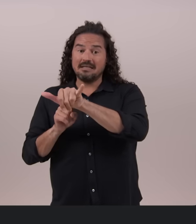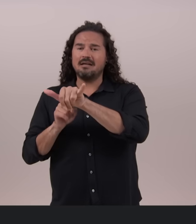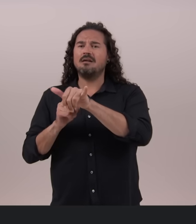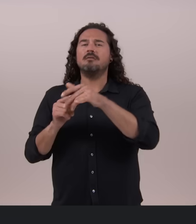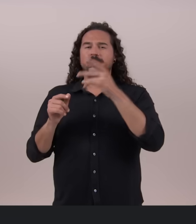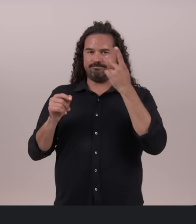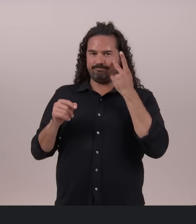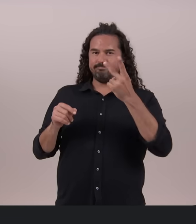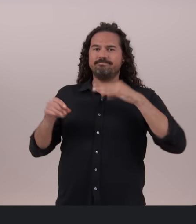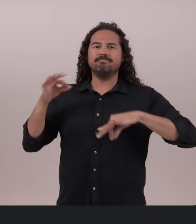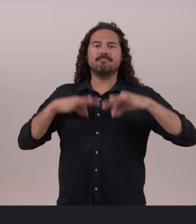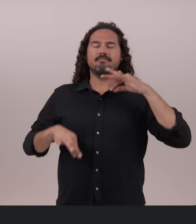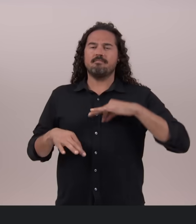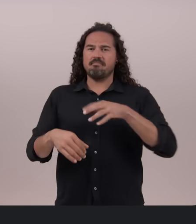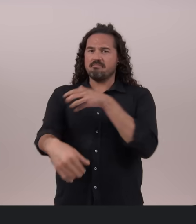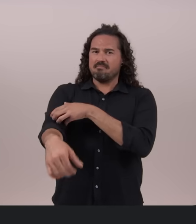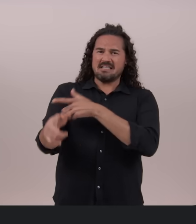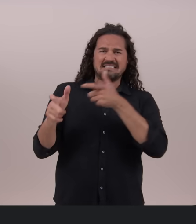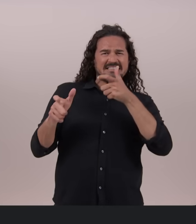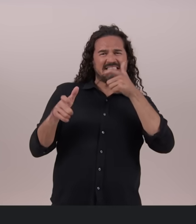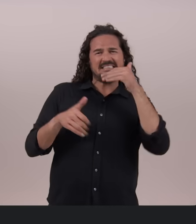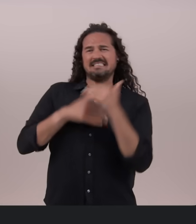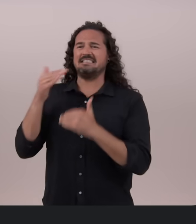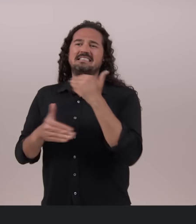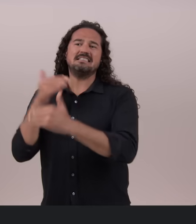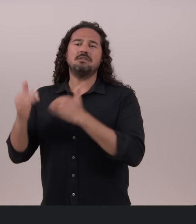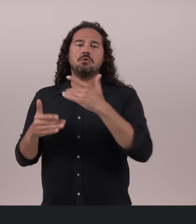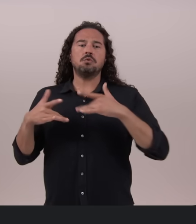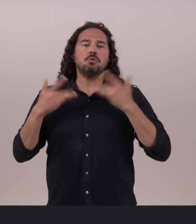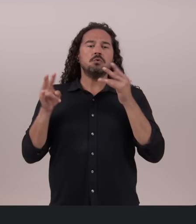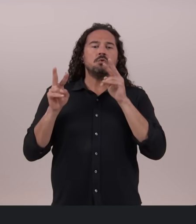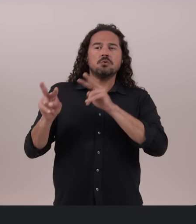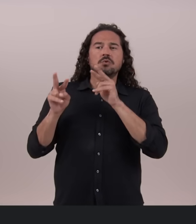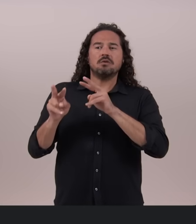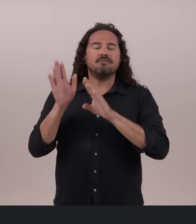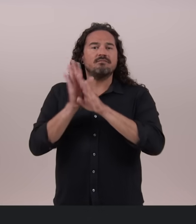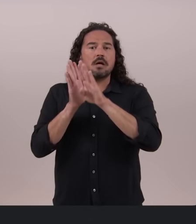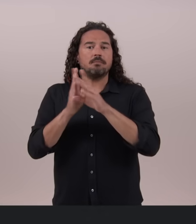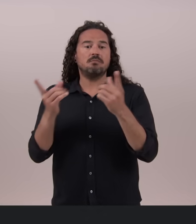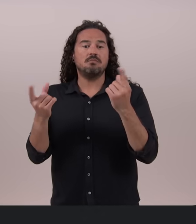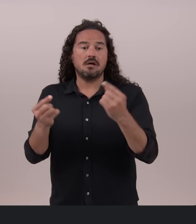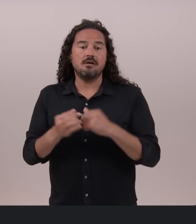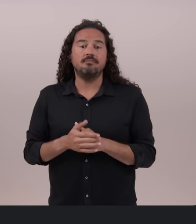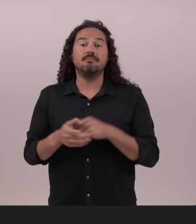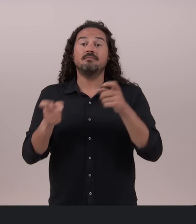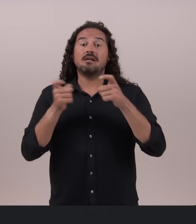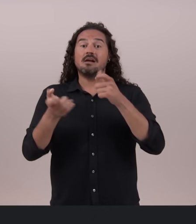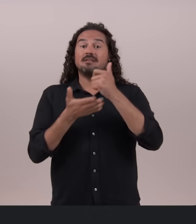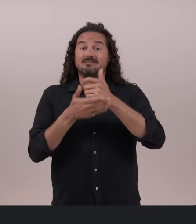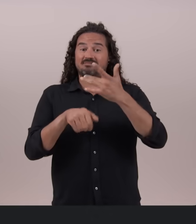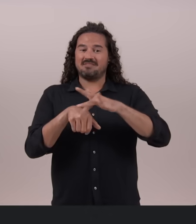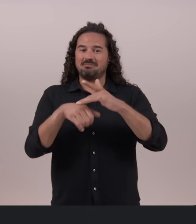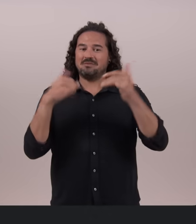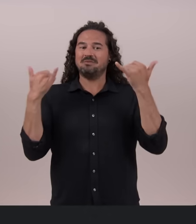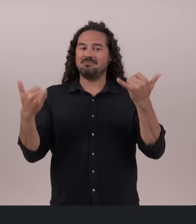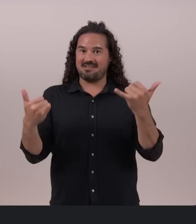And we can't wait to see what you build. Managed agents are available starting today, and thanks to our ecosystem partners,